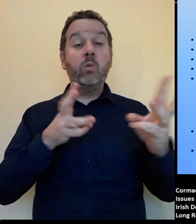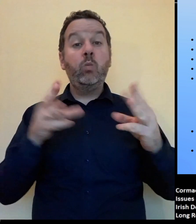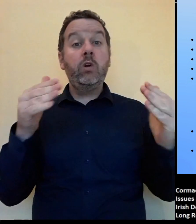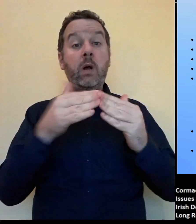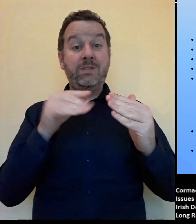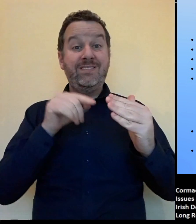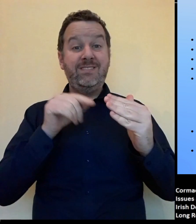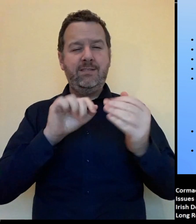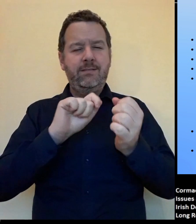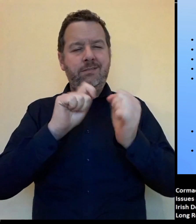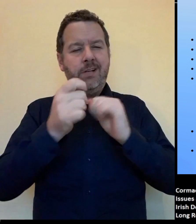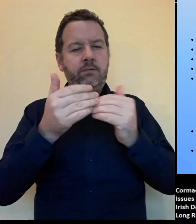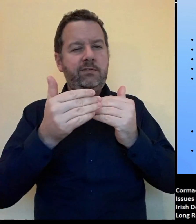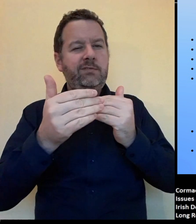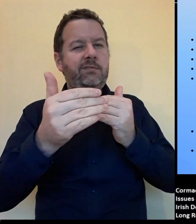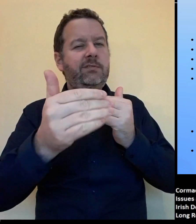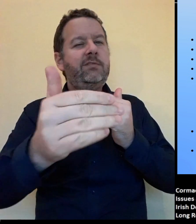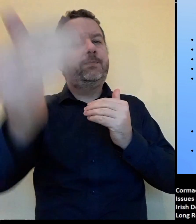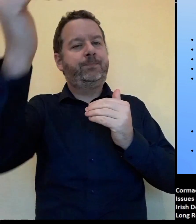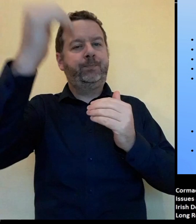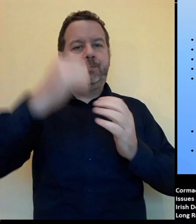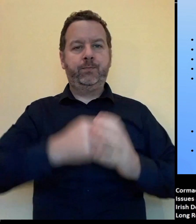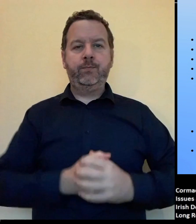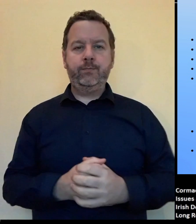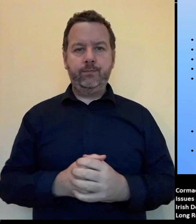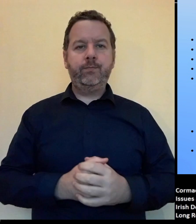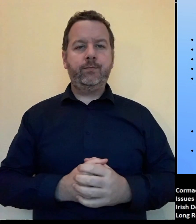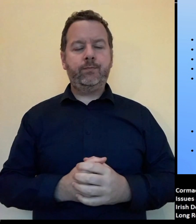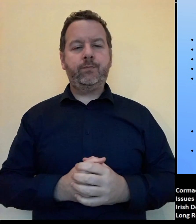and the institution changed and evolved going forward.